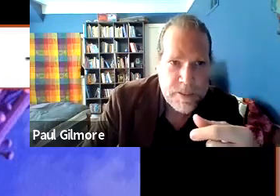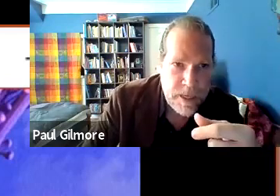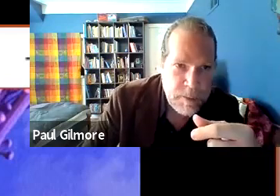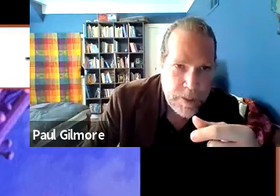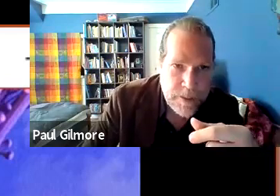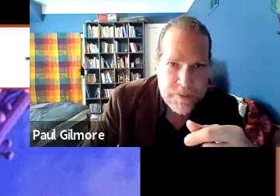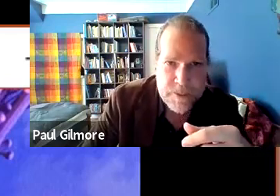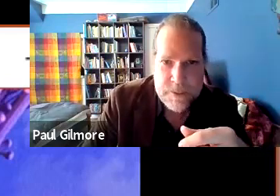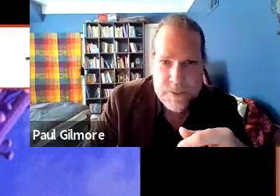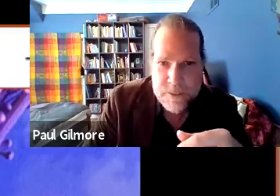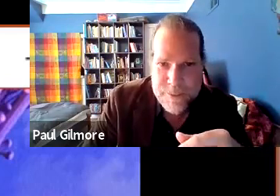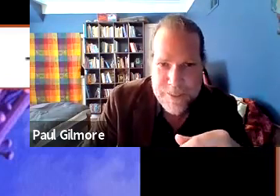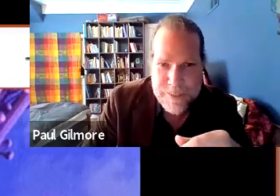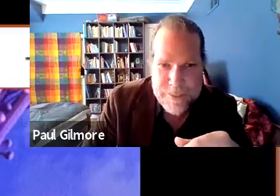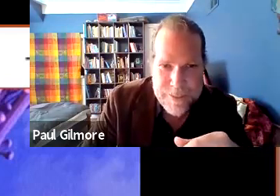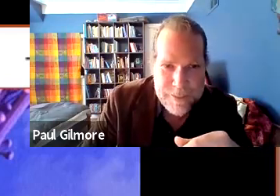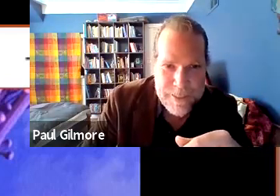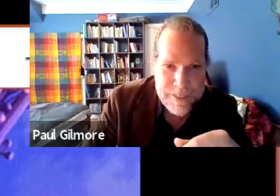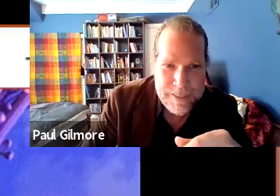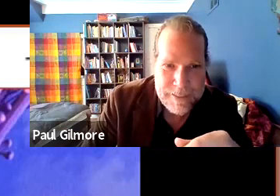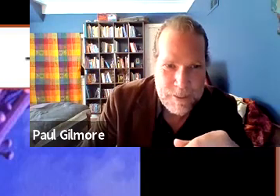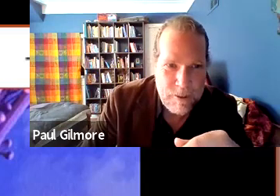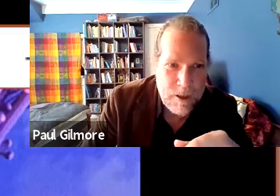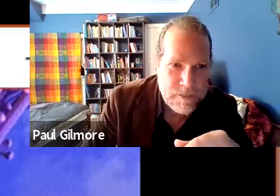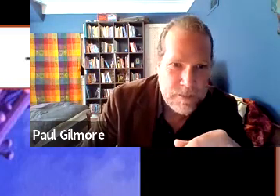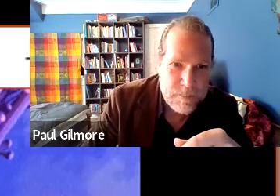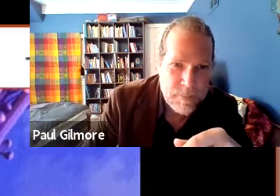And you see Amy Winehouse in the distance there. And you see this, this cloth and the